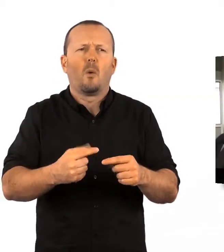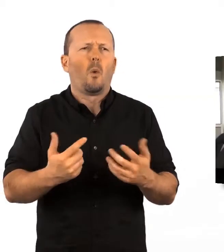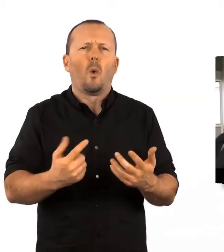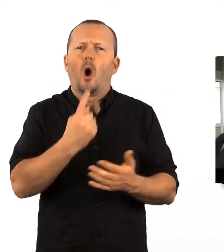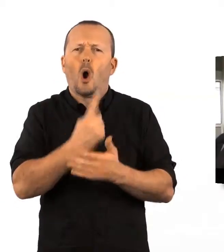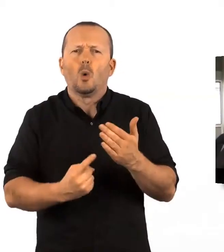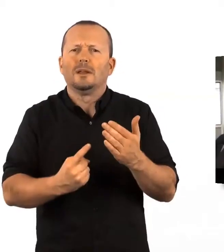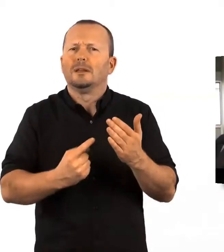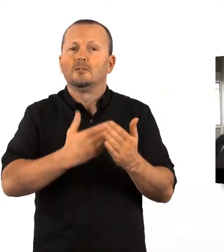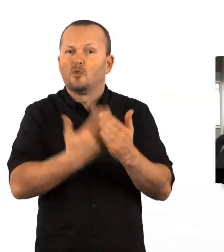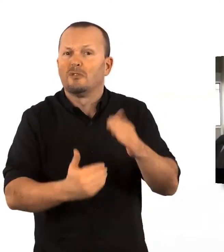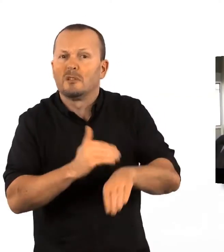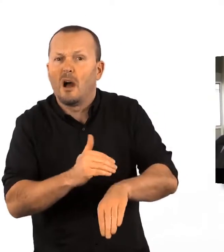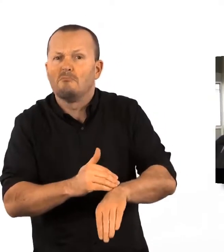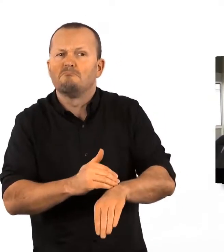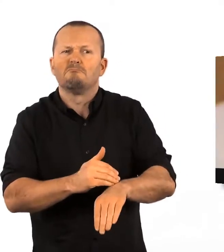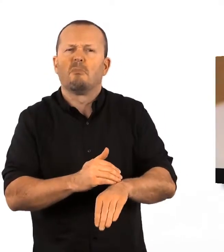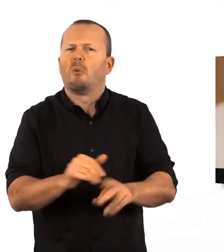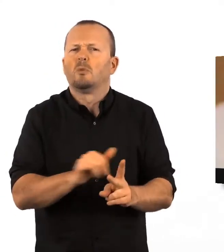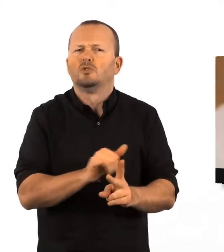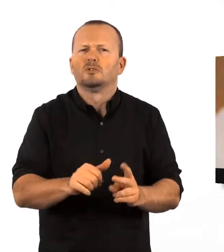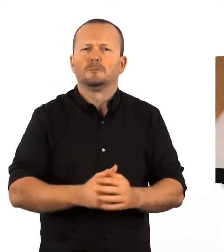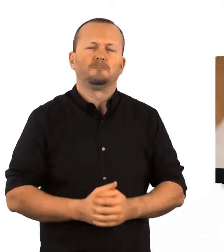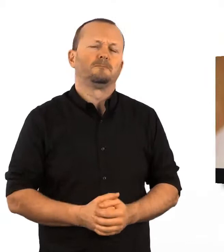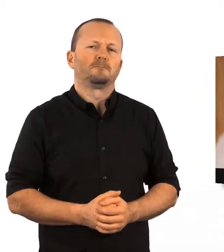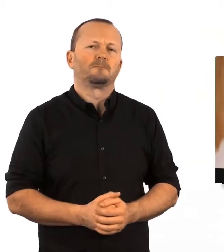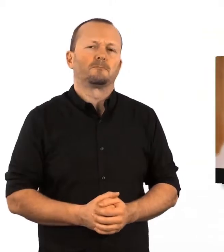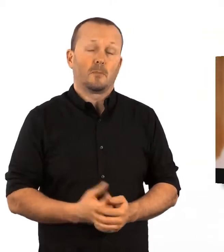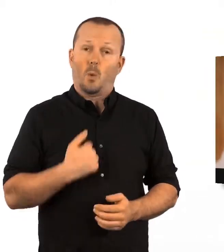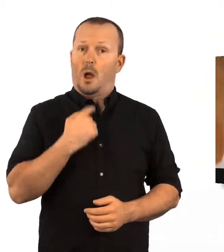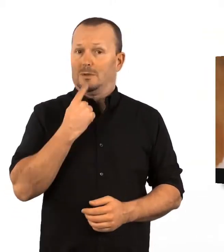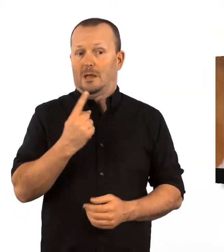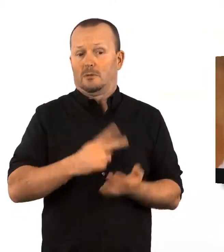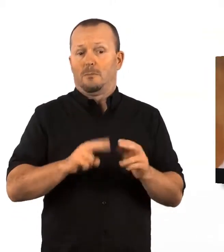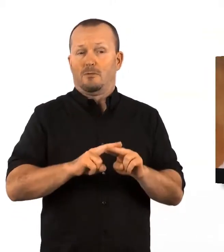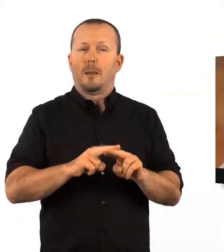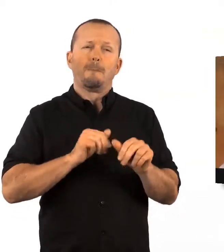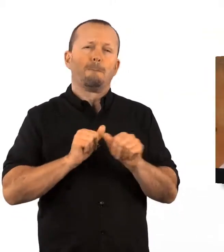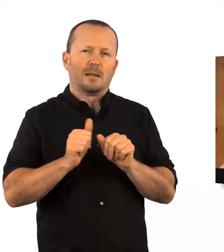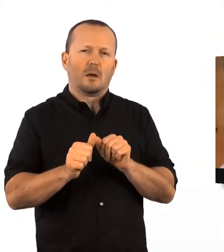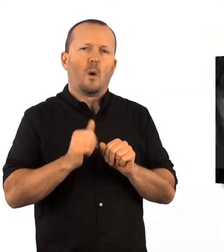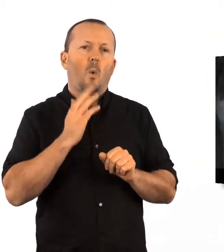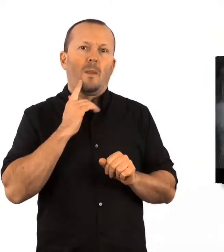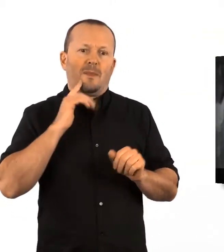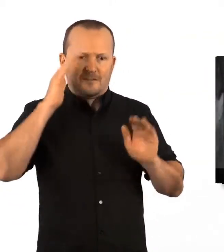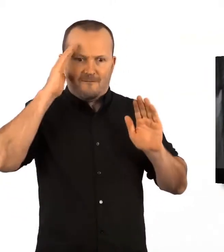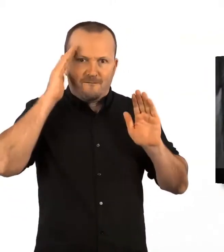to have it going all the time? Alexandra: I would say to a parent it’s typically when there is focused listening